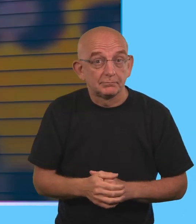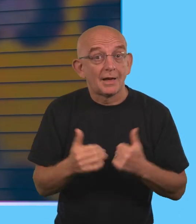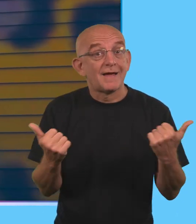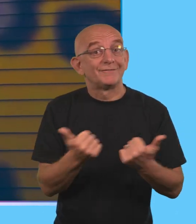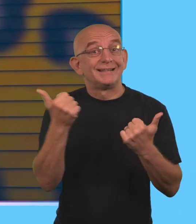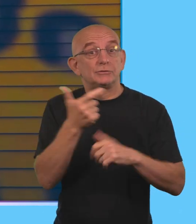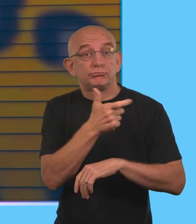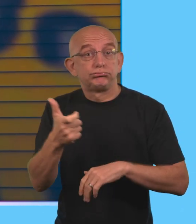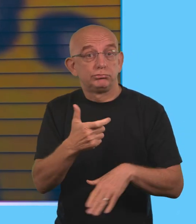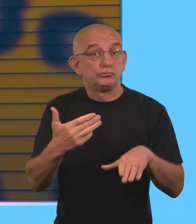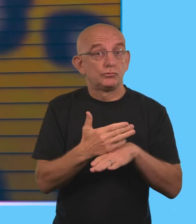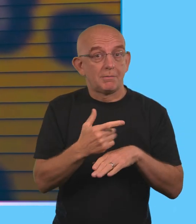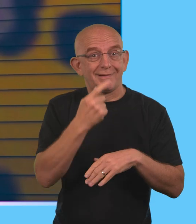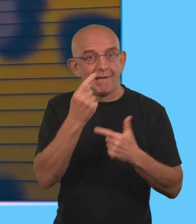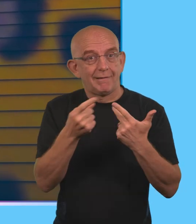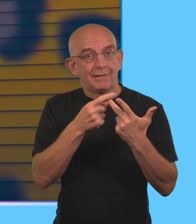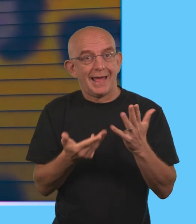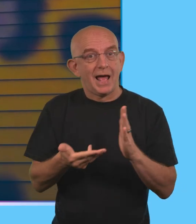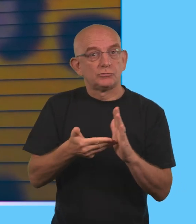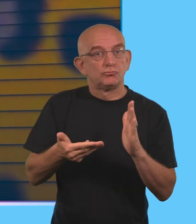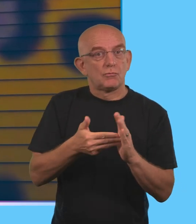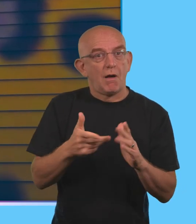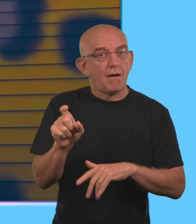After completing jobs you can unlock free spray mode,